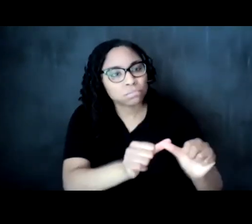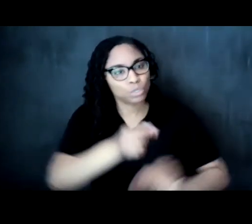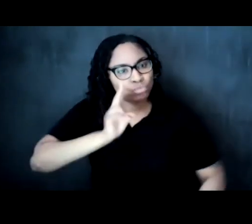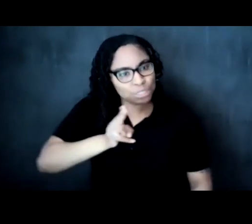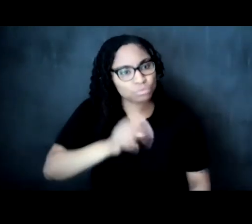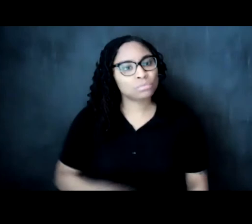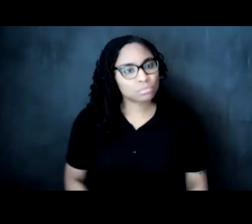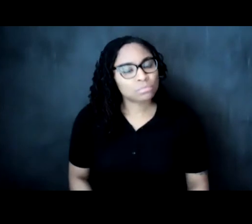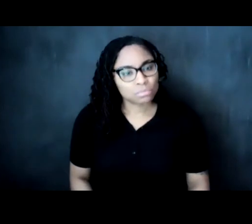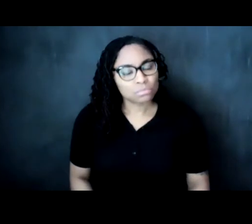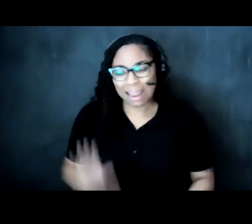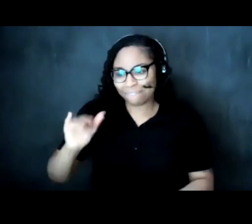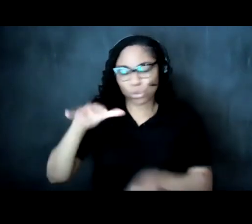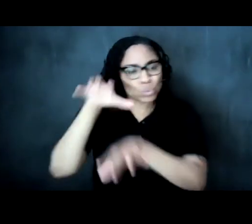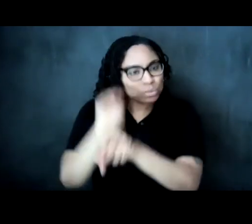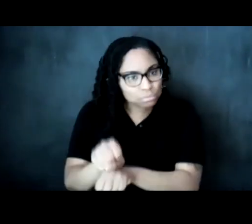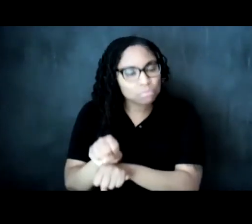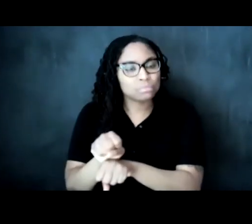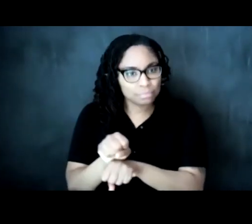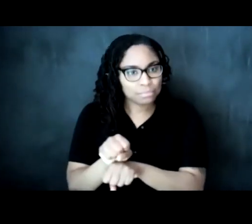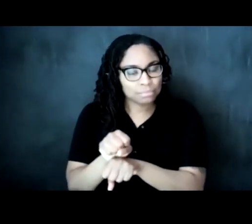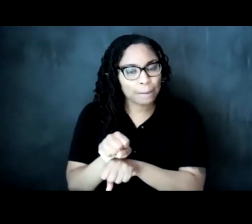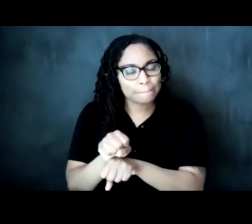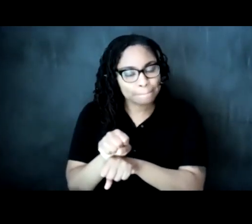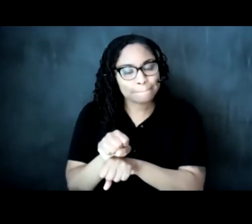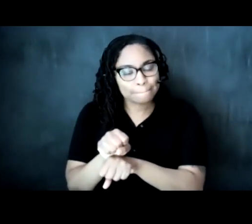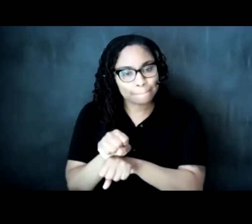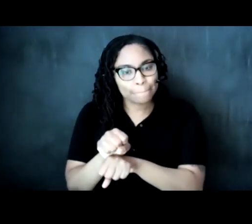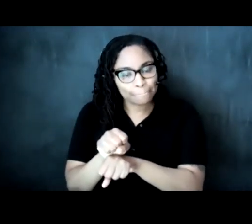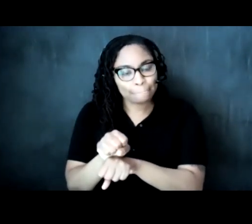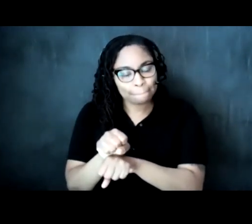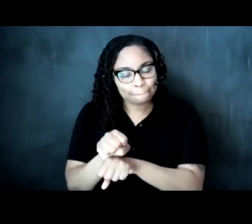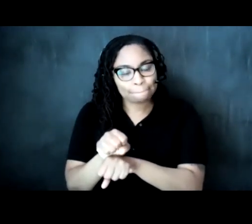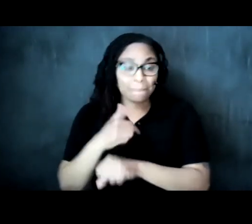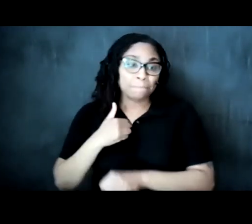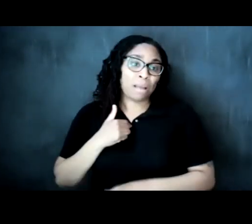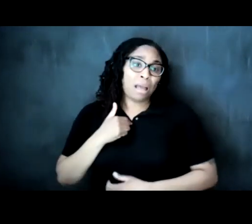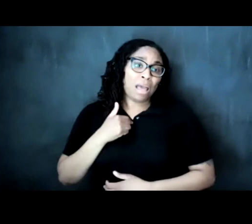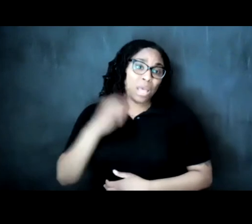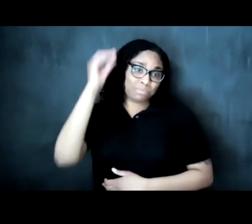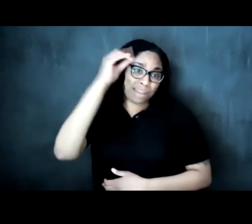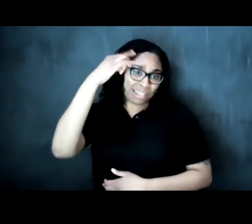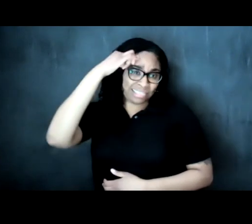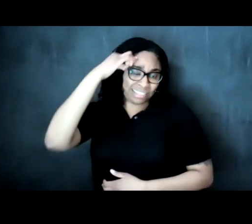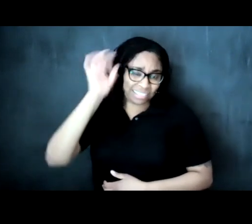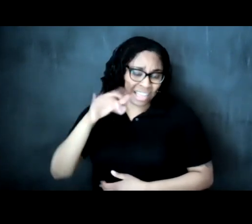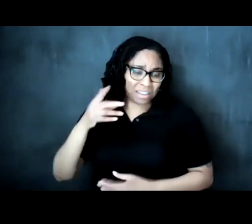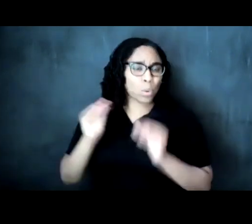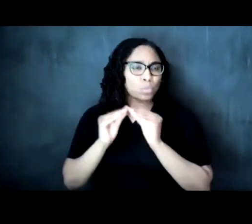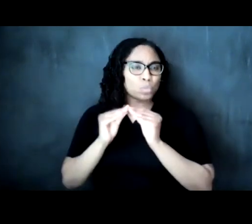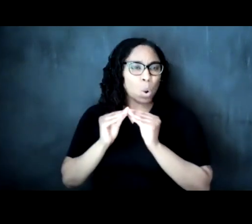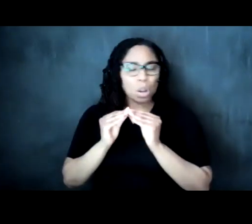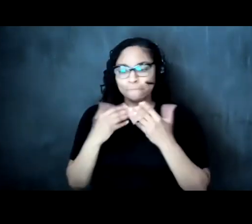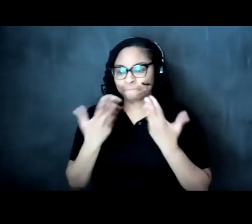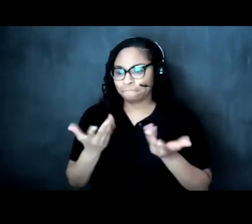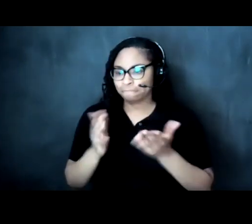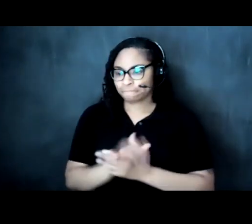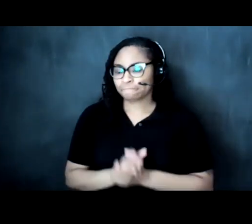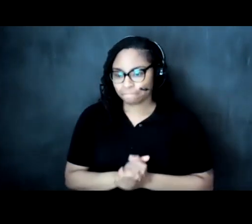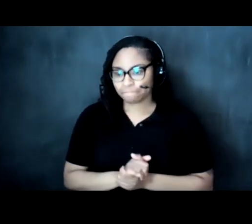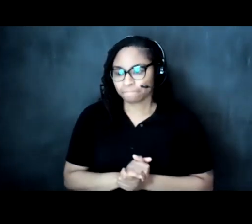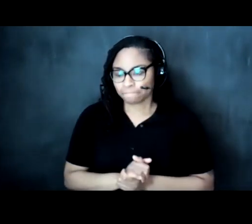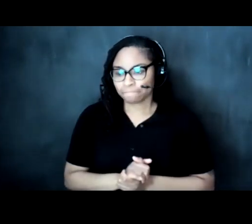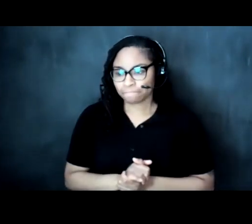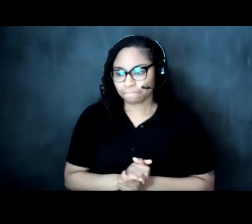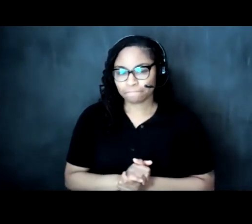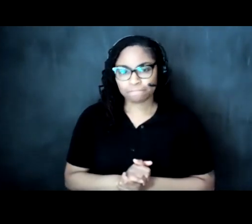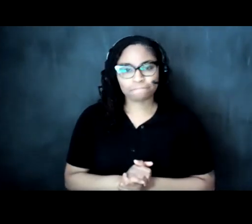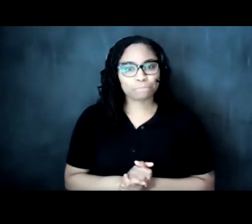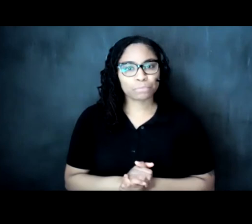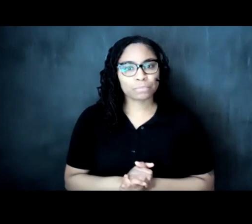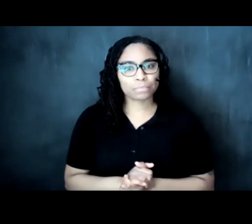that brings us i think a bit closer to being a little bit more a little bit more robustly